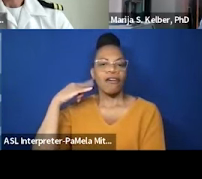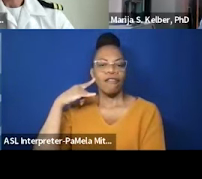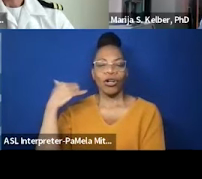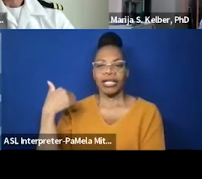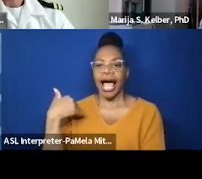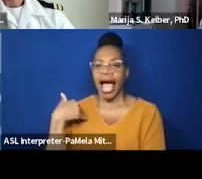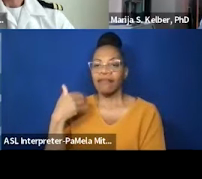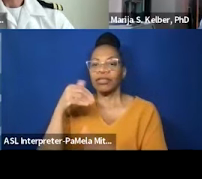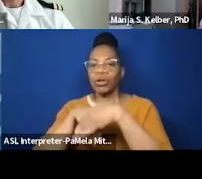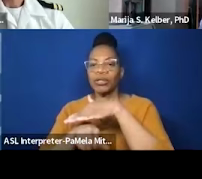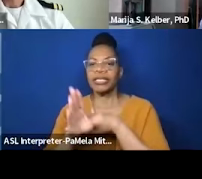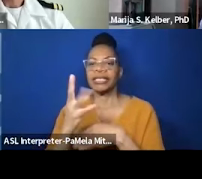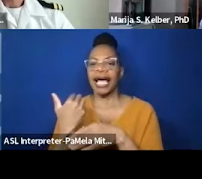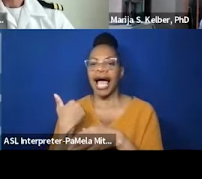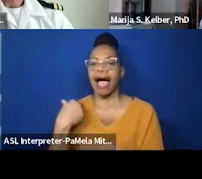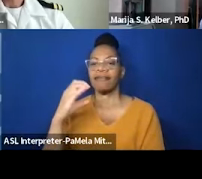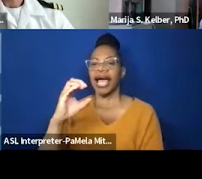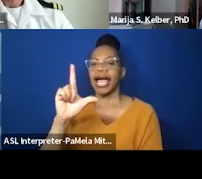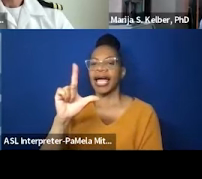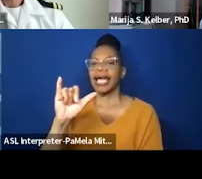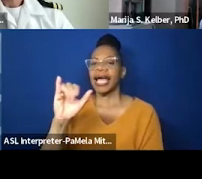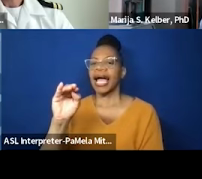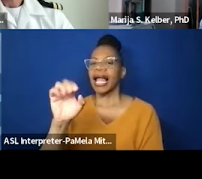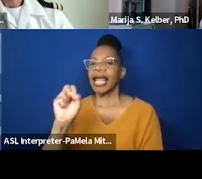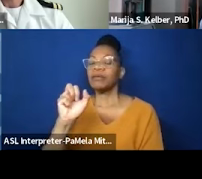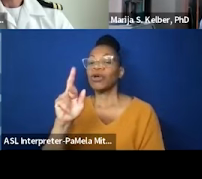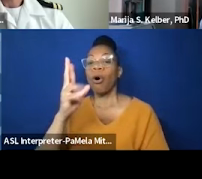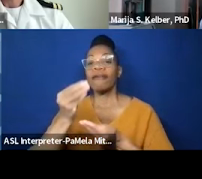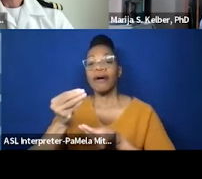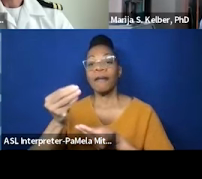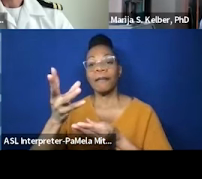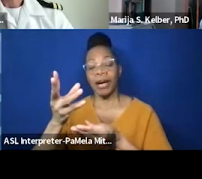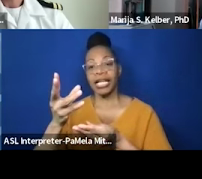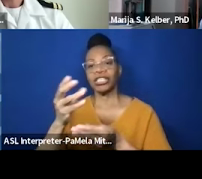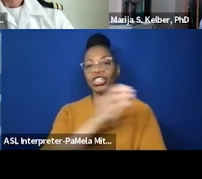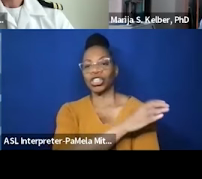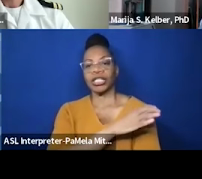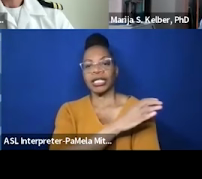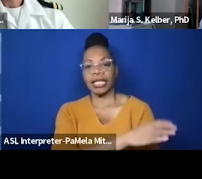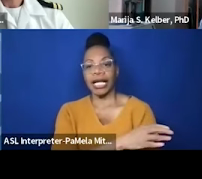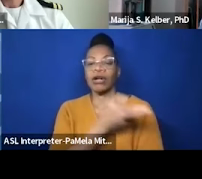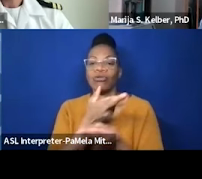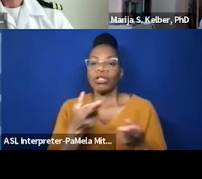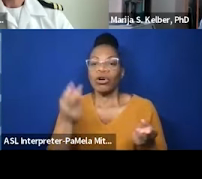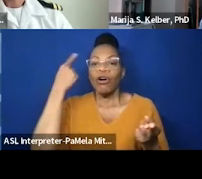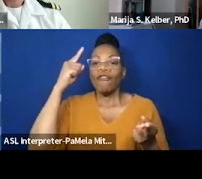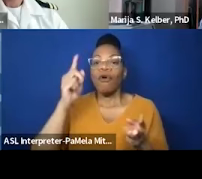and providing a claims clinic or an informational clinic about resources for veterans once they leave the facility.